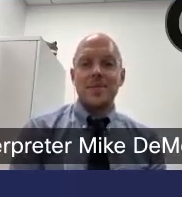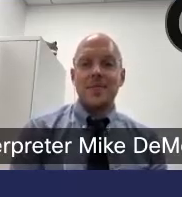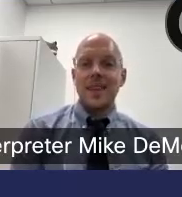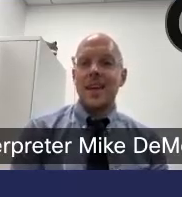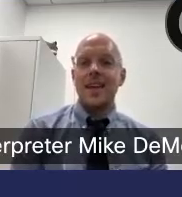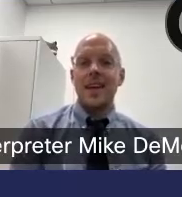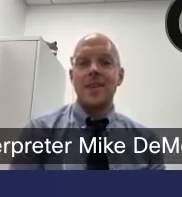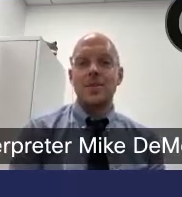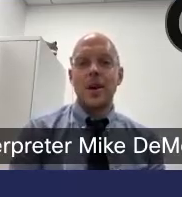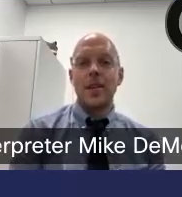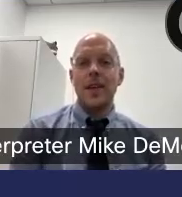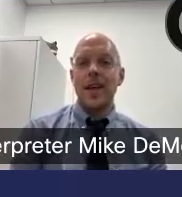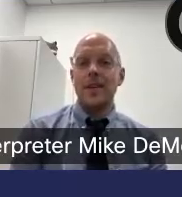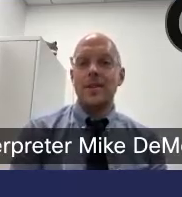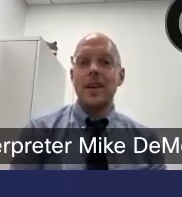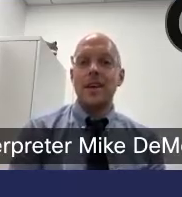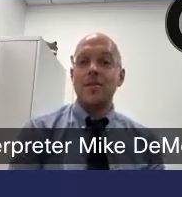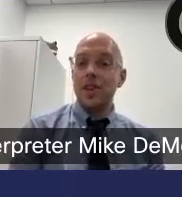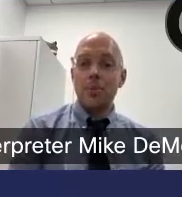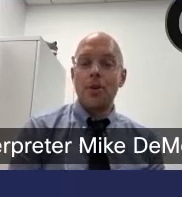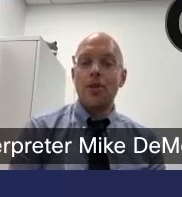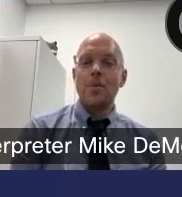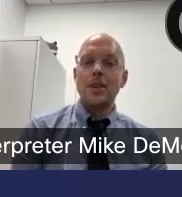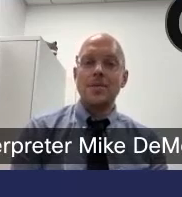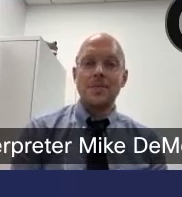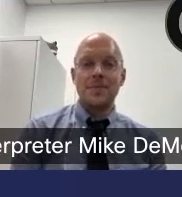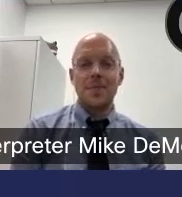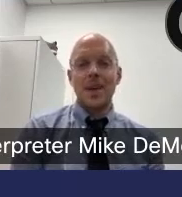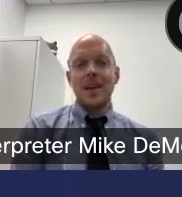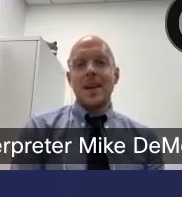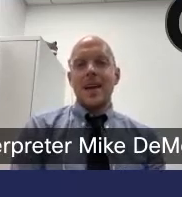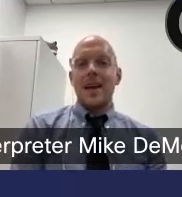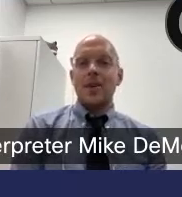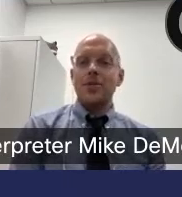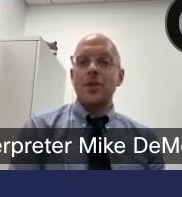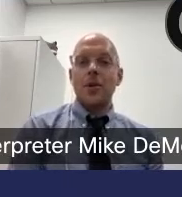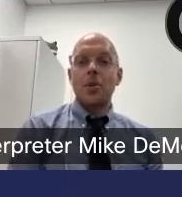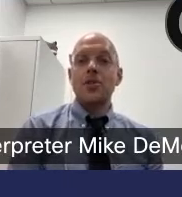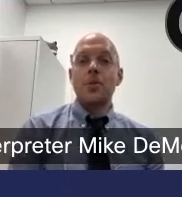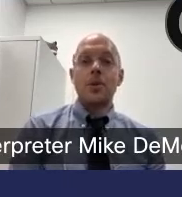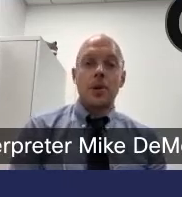as well as video programing and also emergency